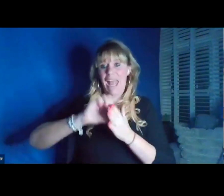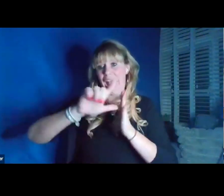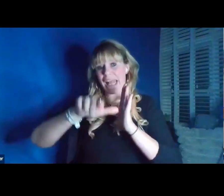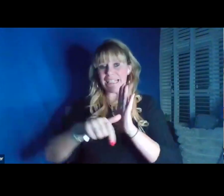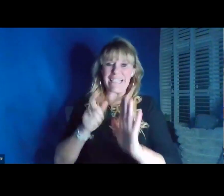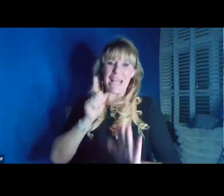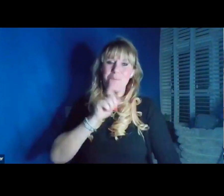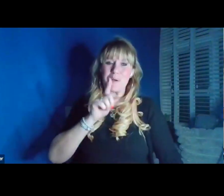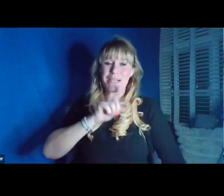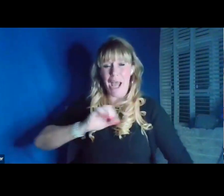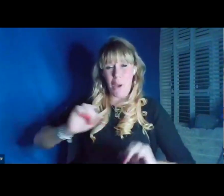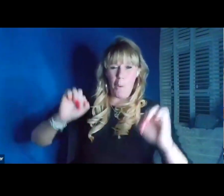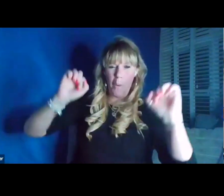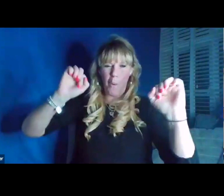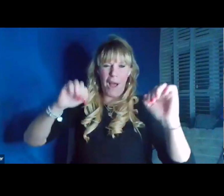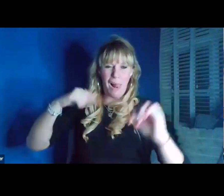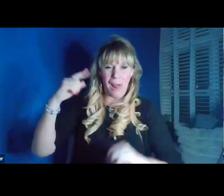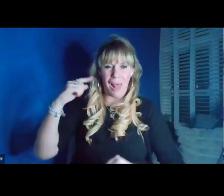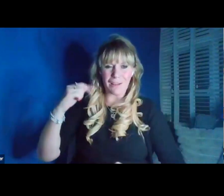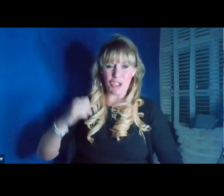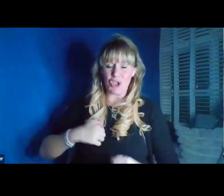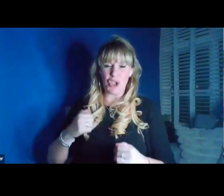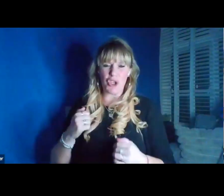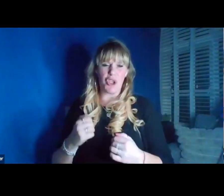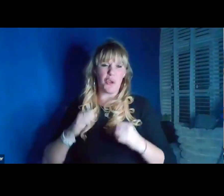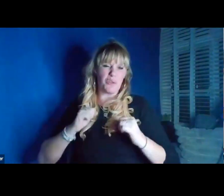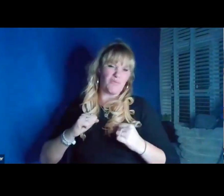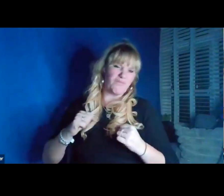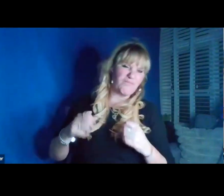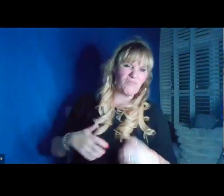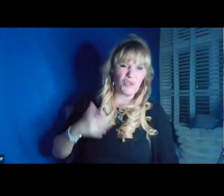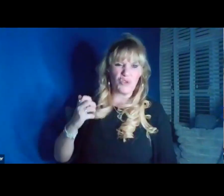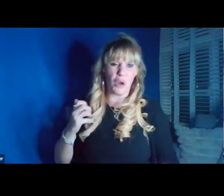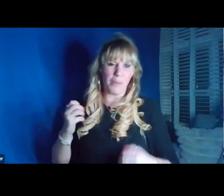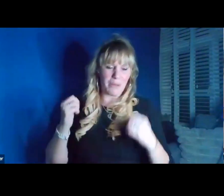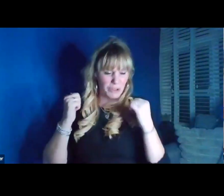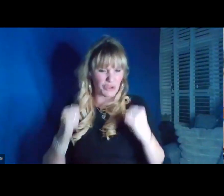You stroppy strong, me timid, determined.